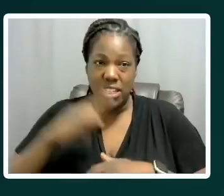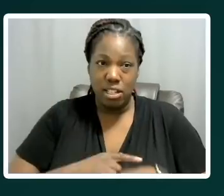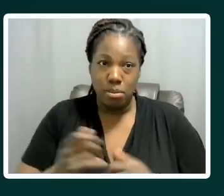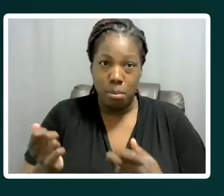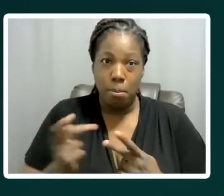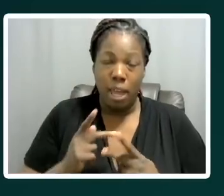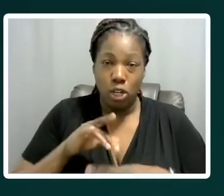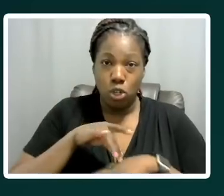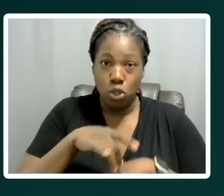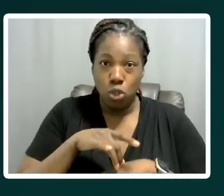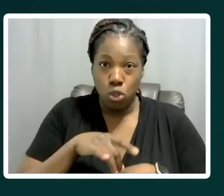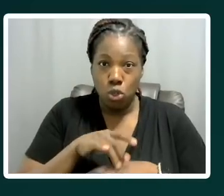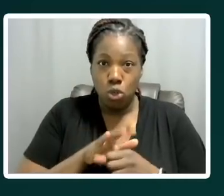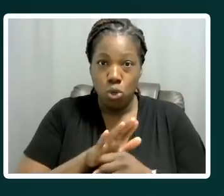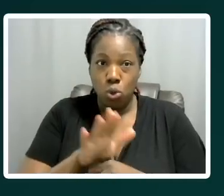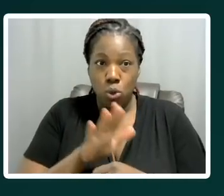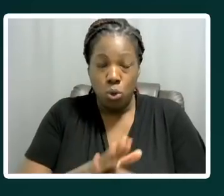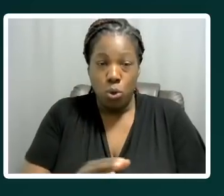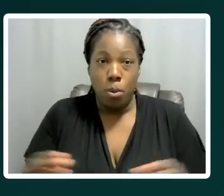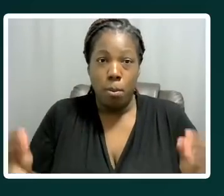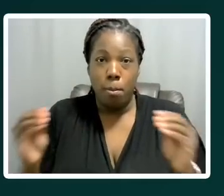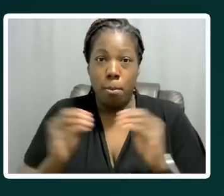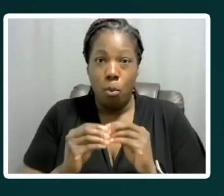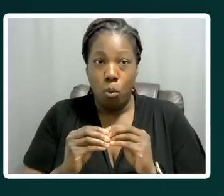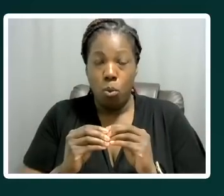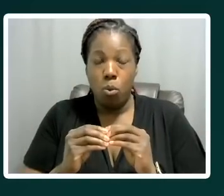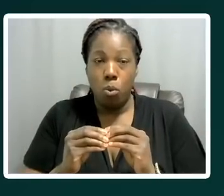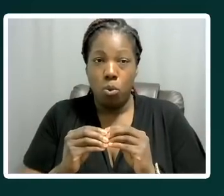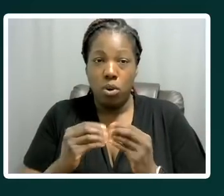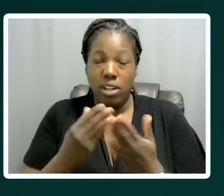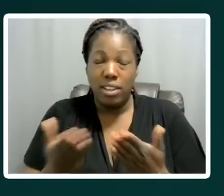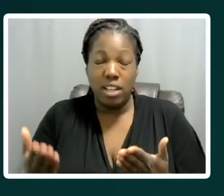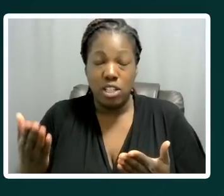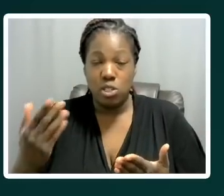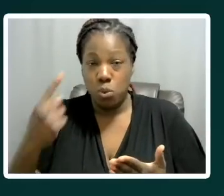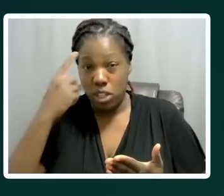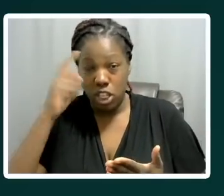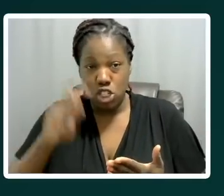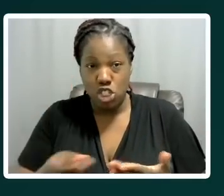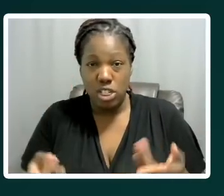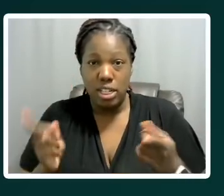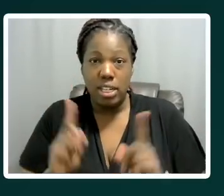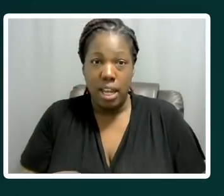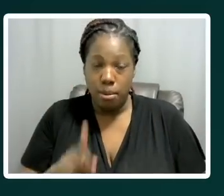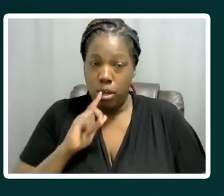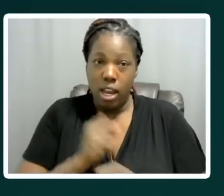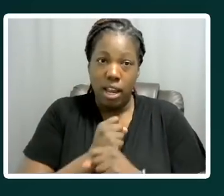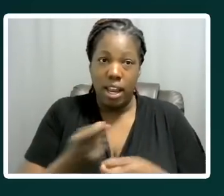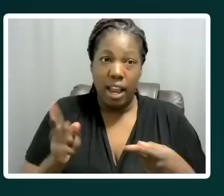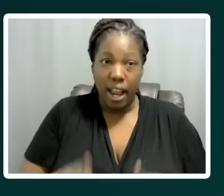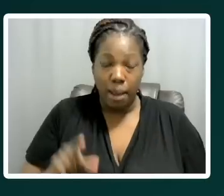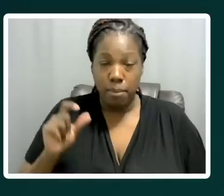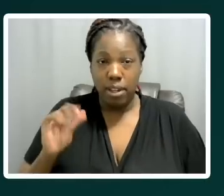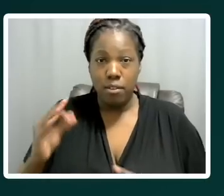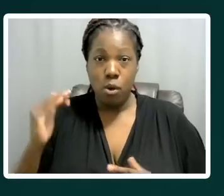enough that more or less what we think ought to happen does. If we balance our angle like